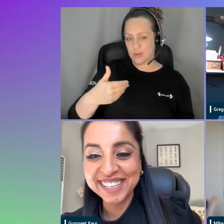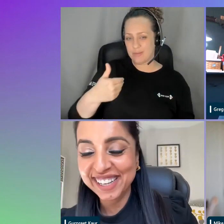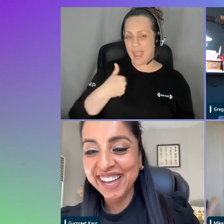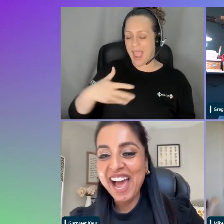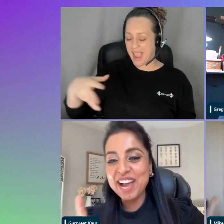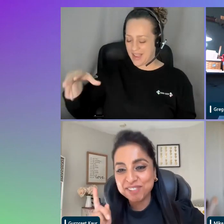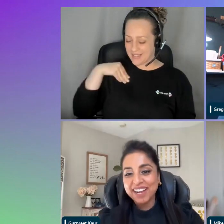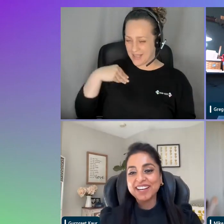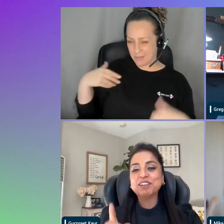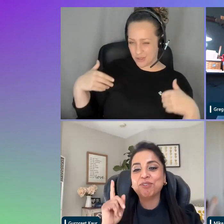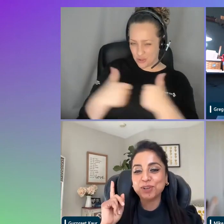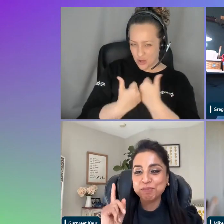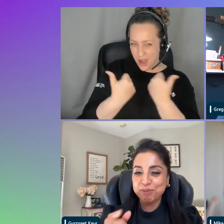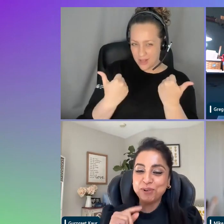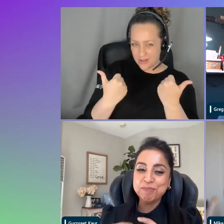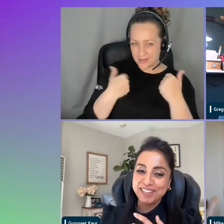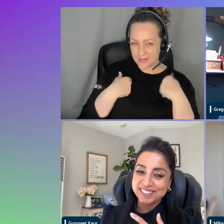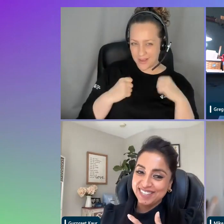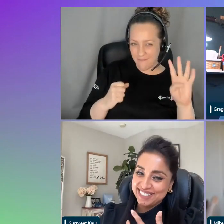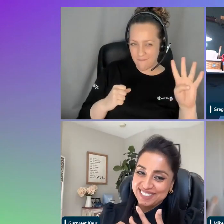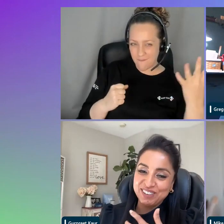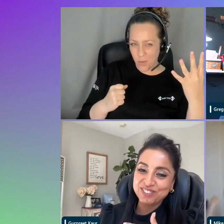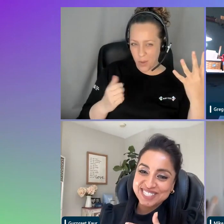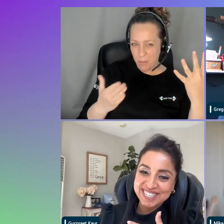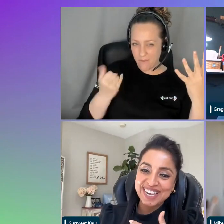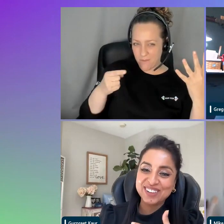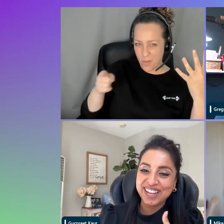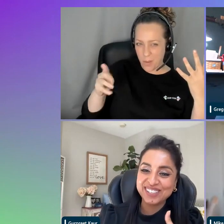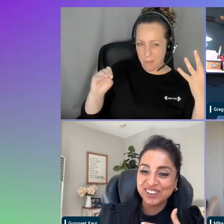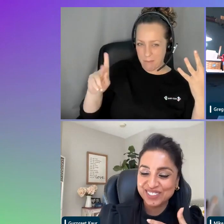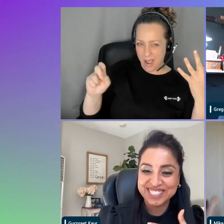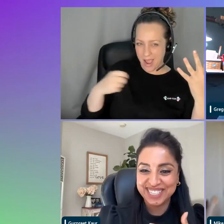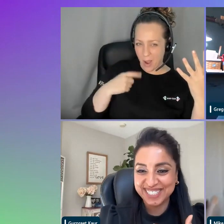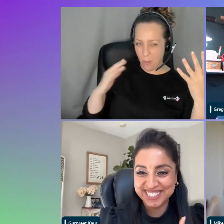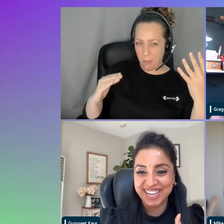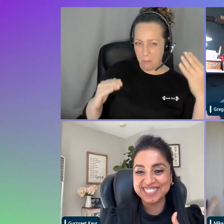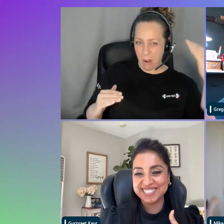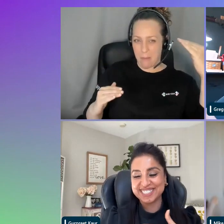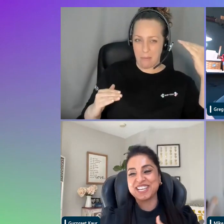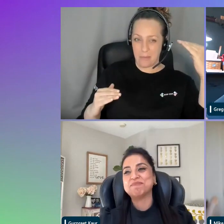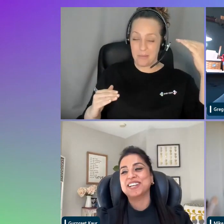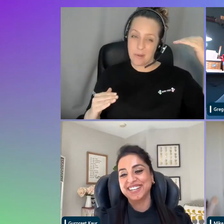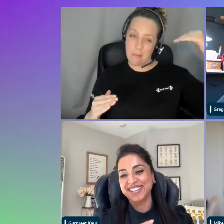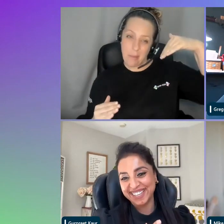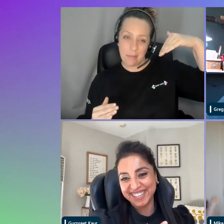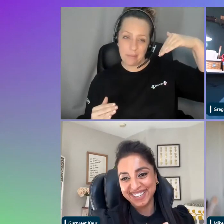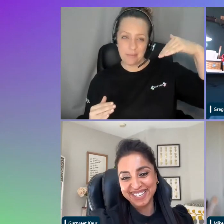I will hit the fourth before Mike does so we'll see how that goes. >> Oh, putting down the gantlet.